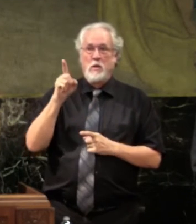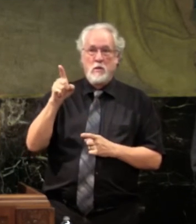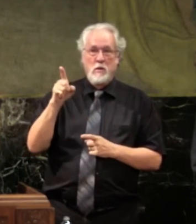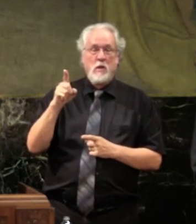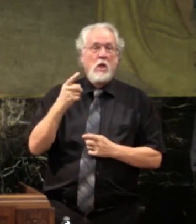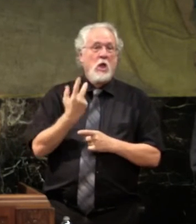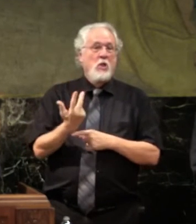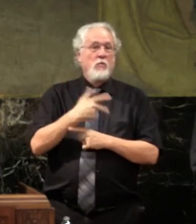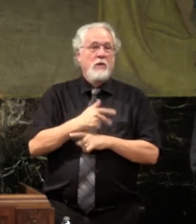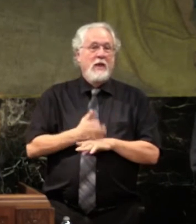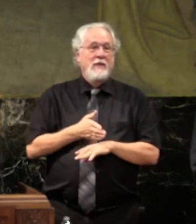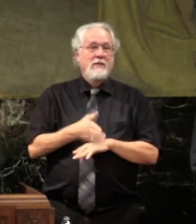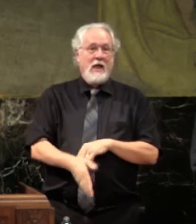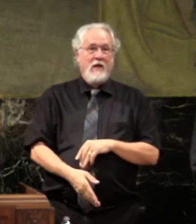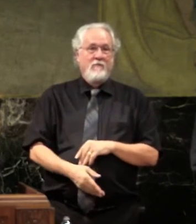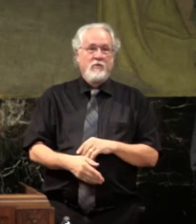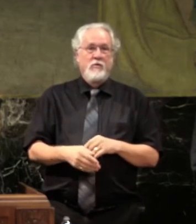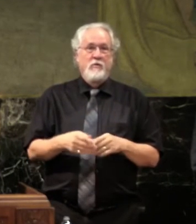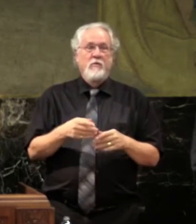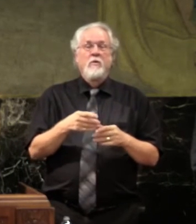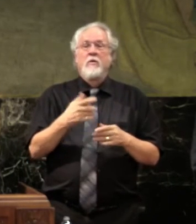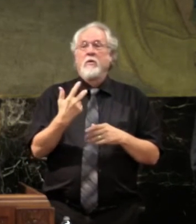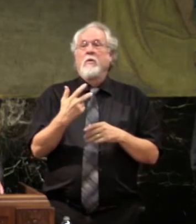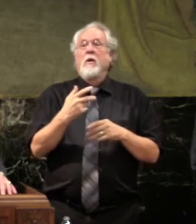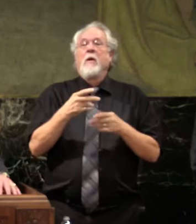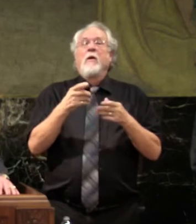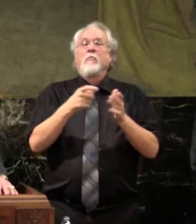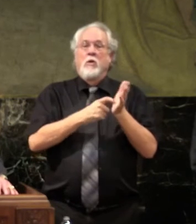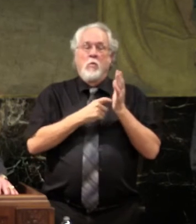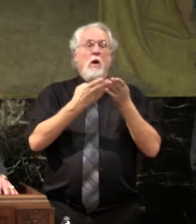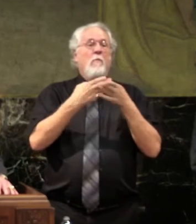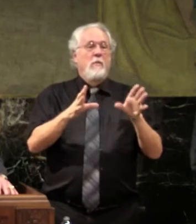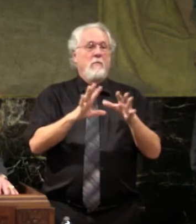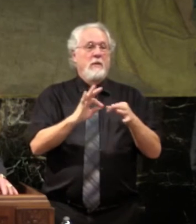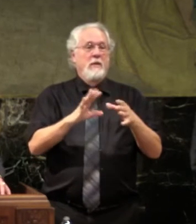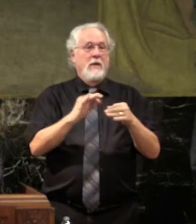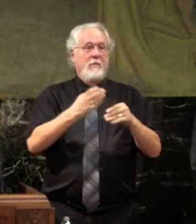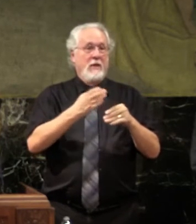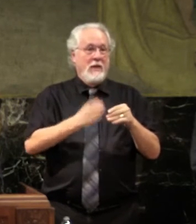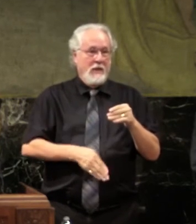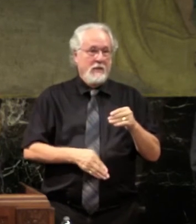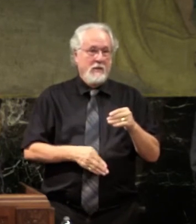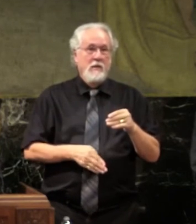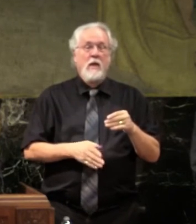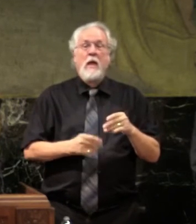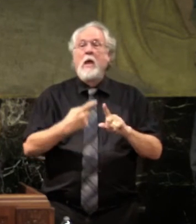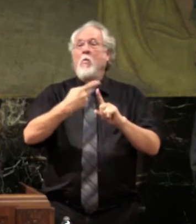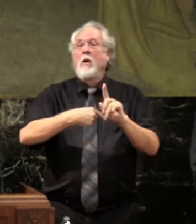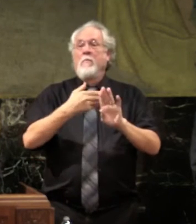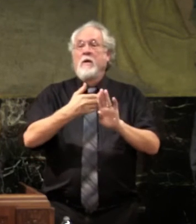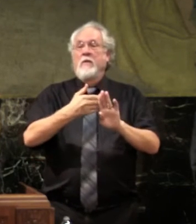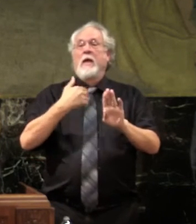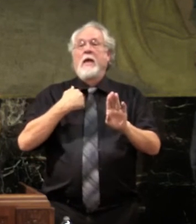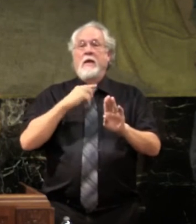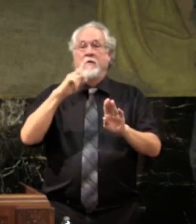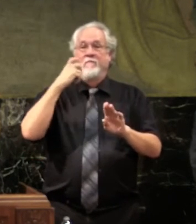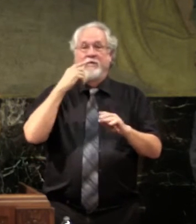after the required public comment period ended and more than a month ahead of the federal deadline for the state to submit